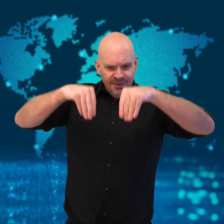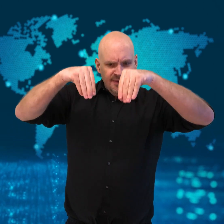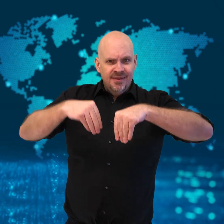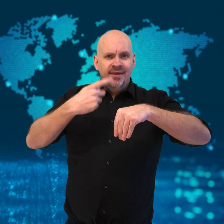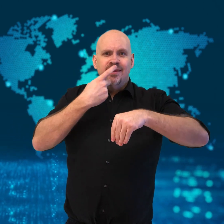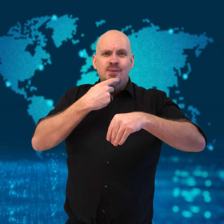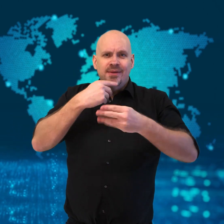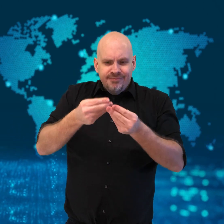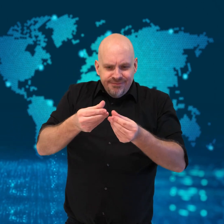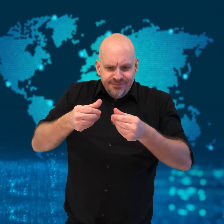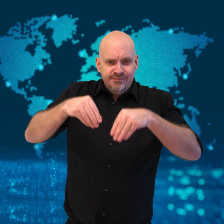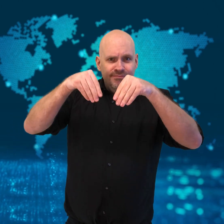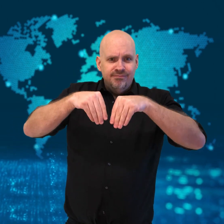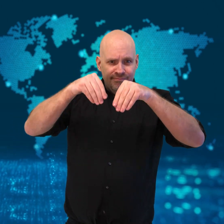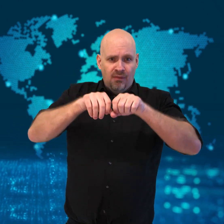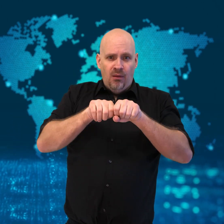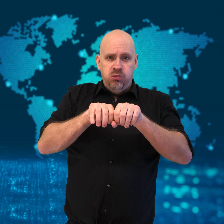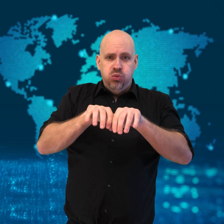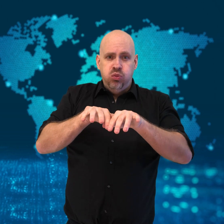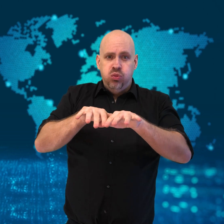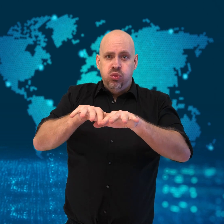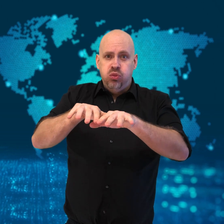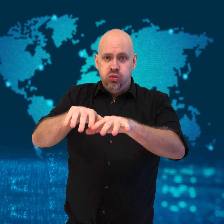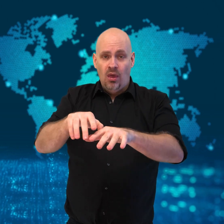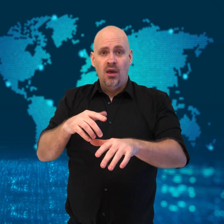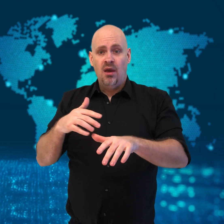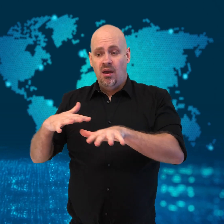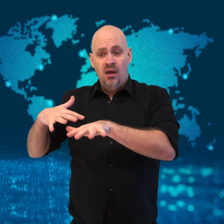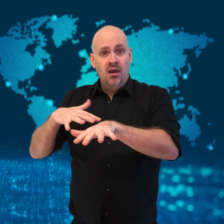Jenggot is known for batik,